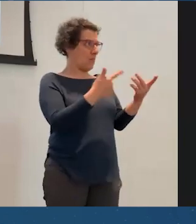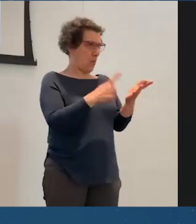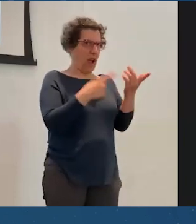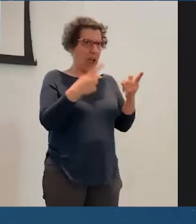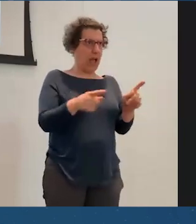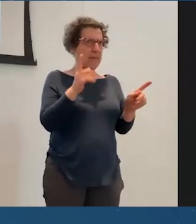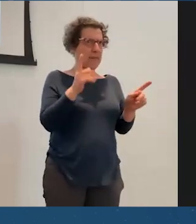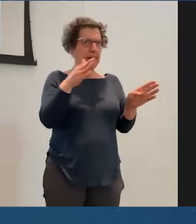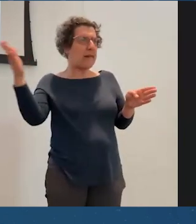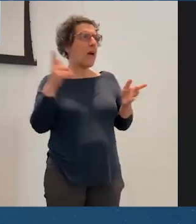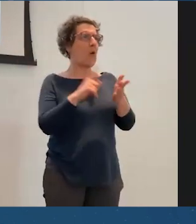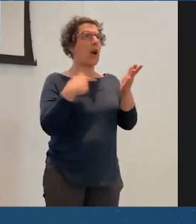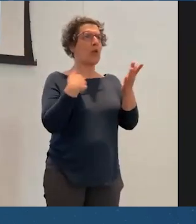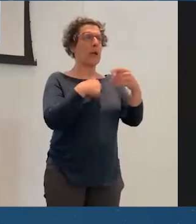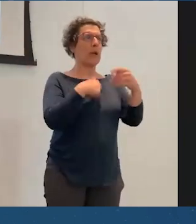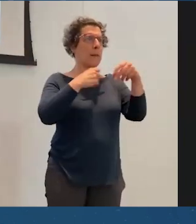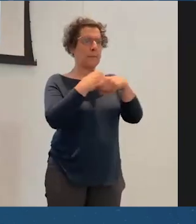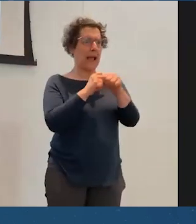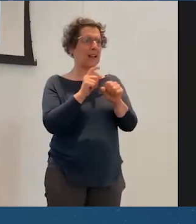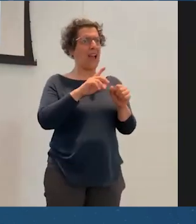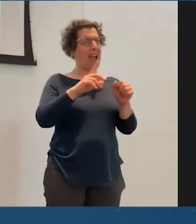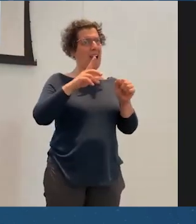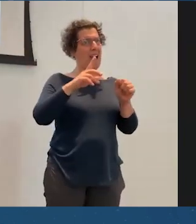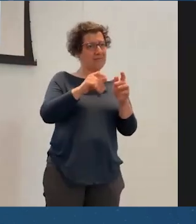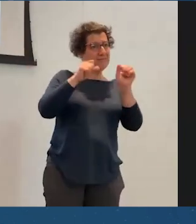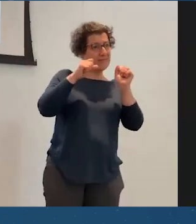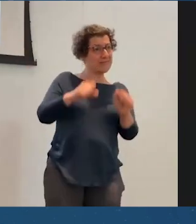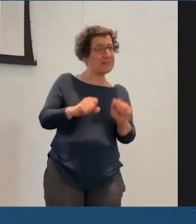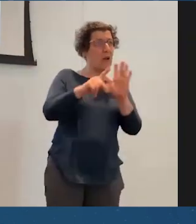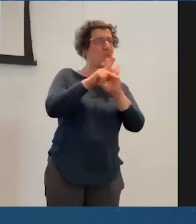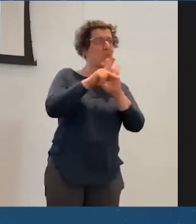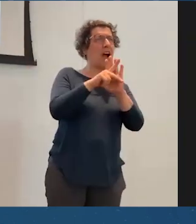How have we created higher fidelity prototypes? What have been the challenges that we've faced?